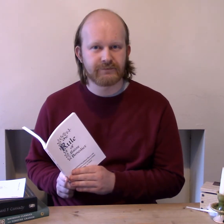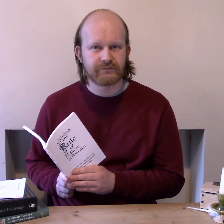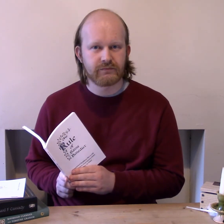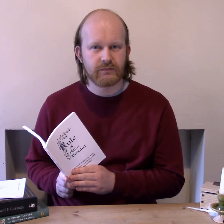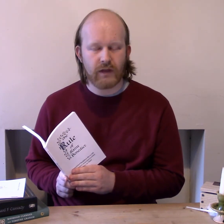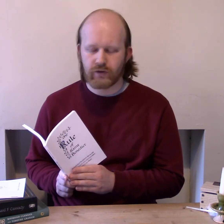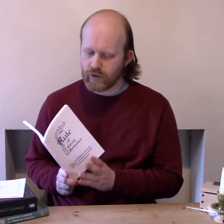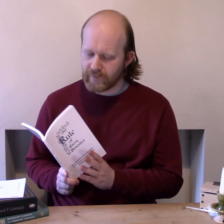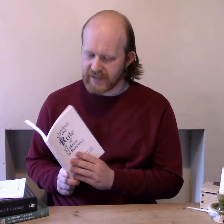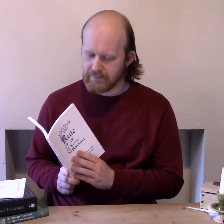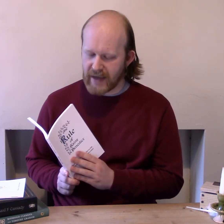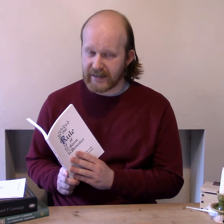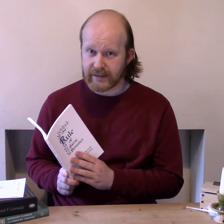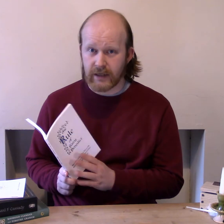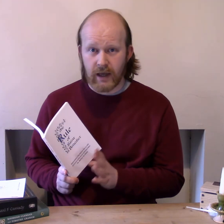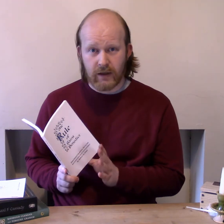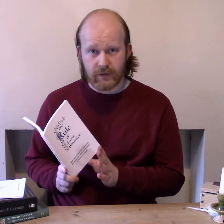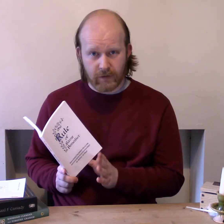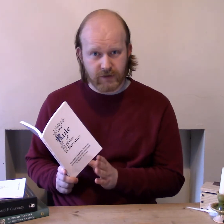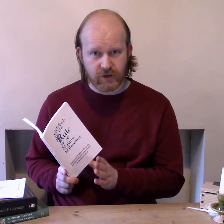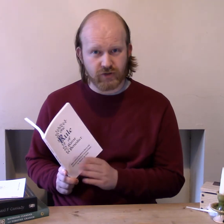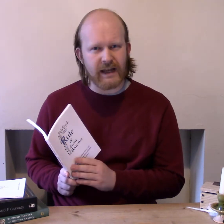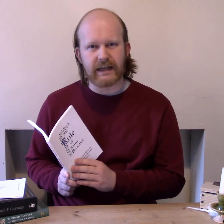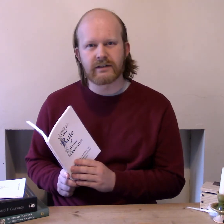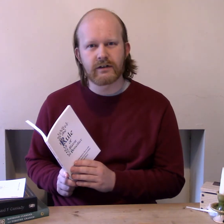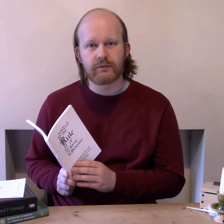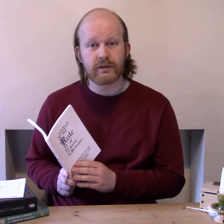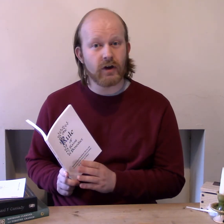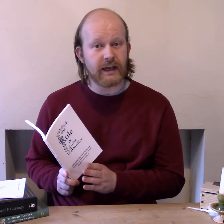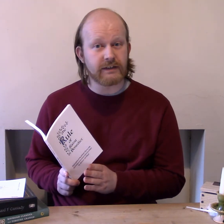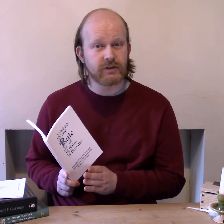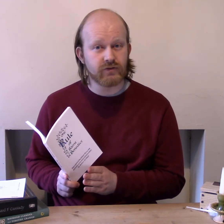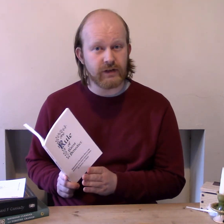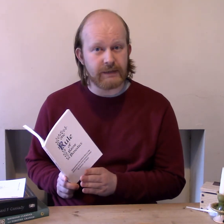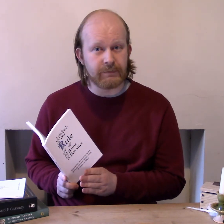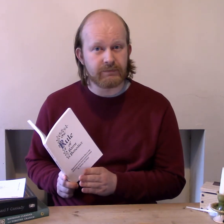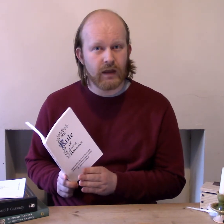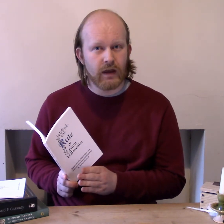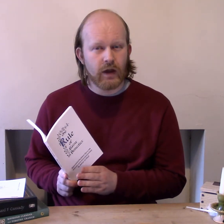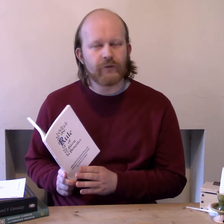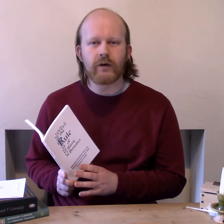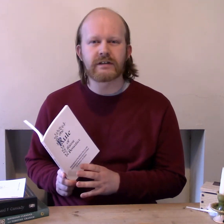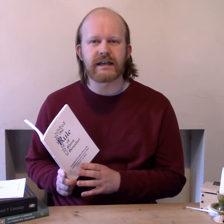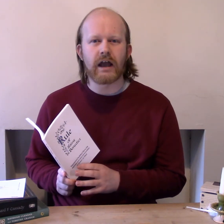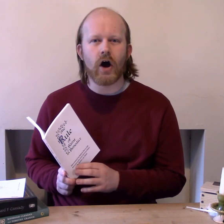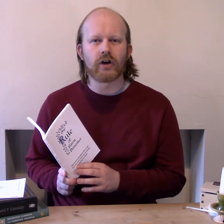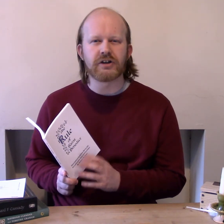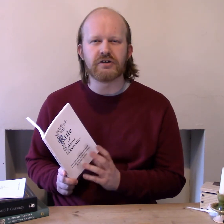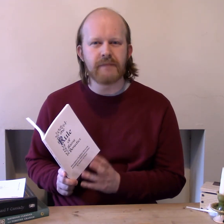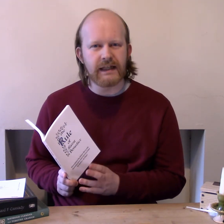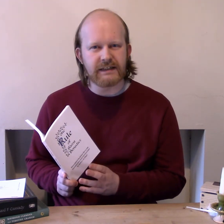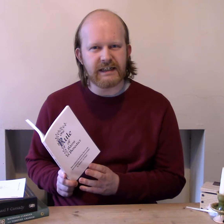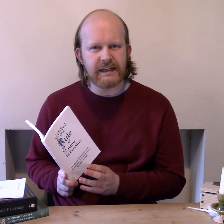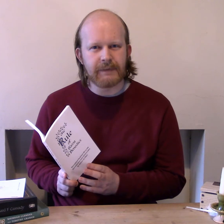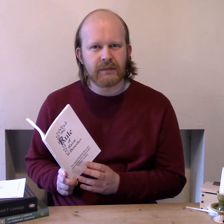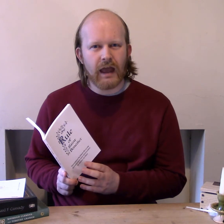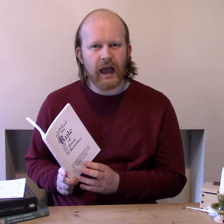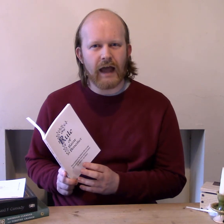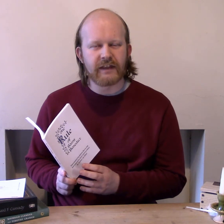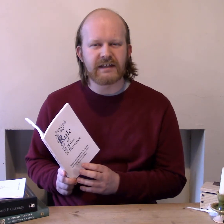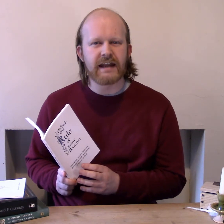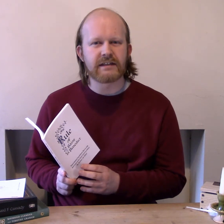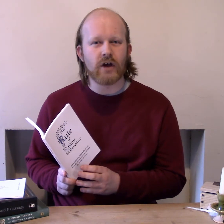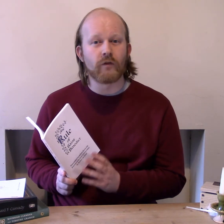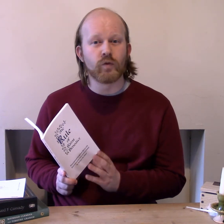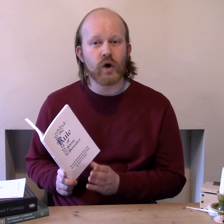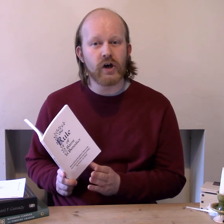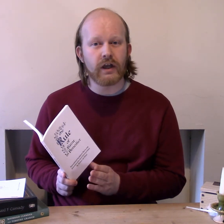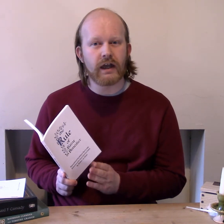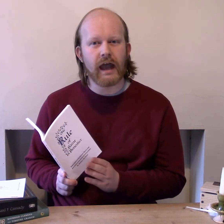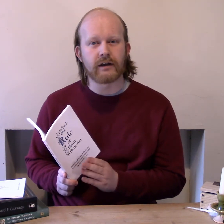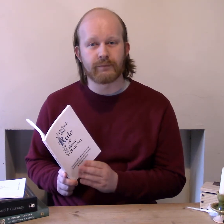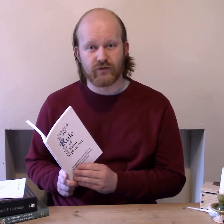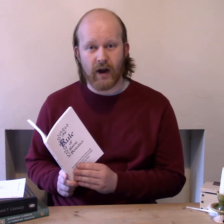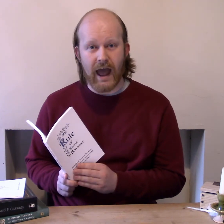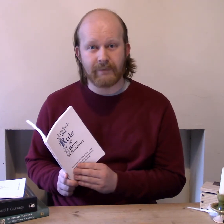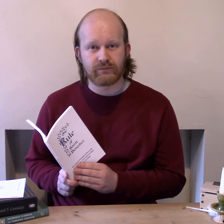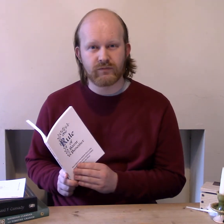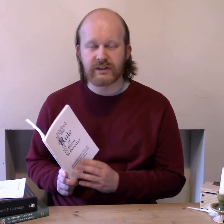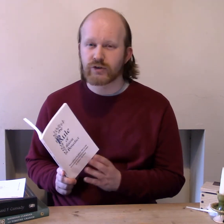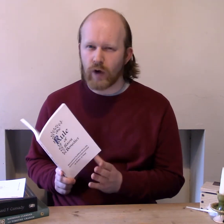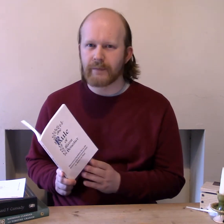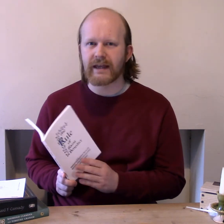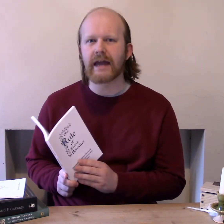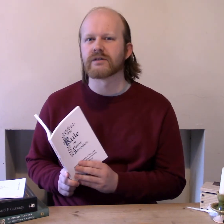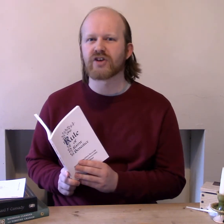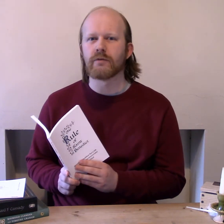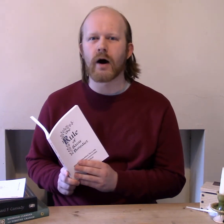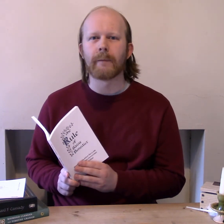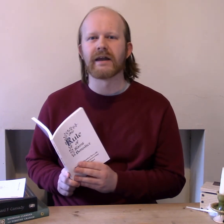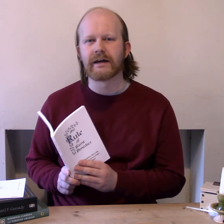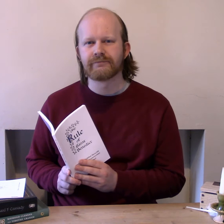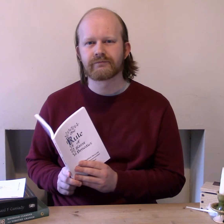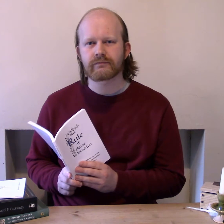The rule of St Benedict, though strict, was not extreme, focusing on humility and the tenets of work and prayer, which is why it became so popular.